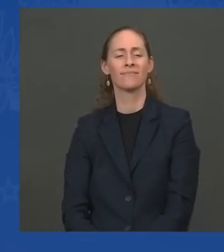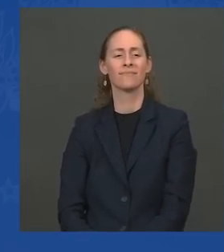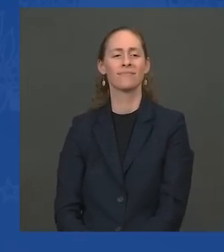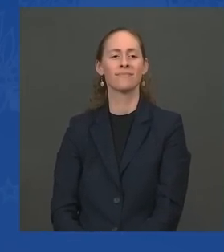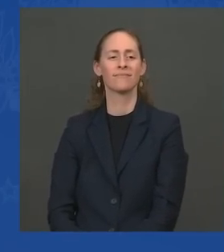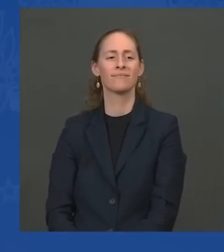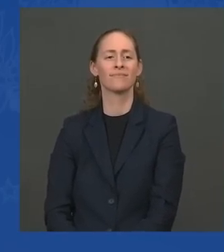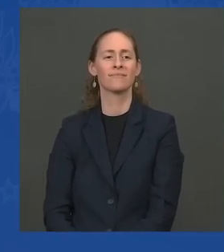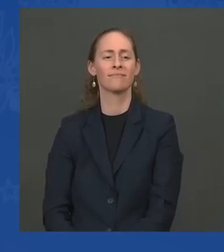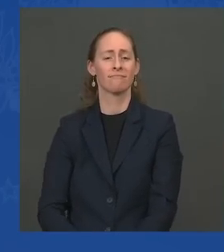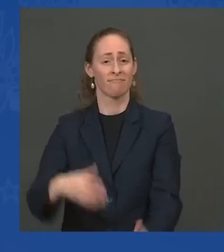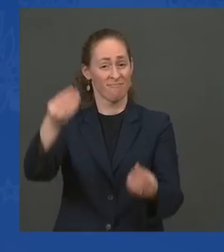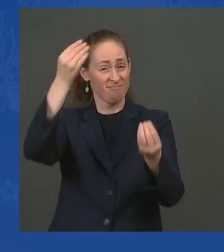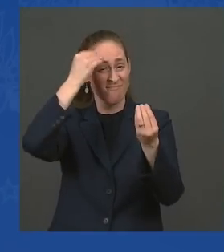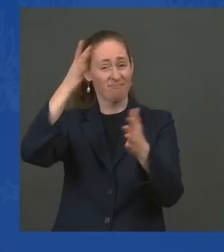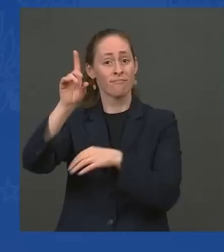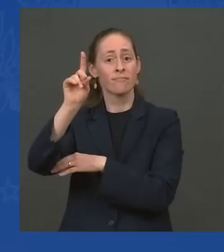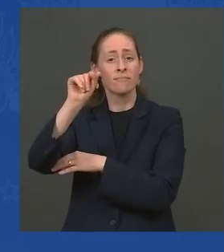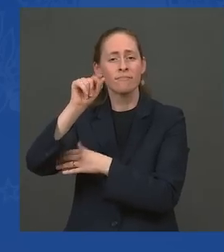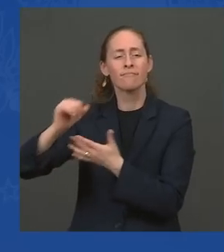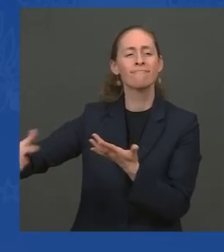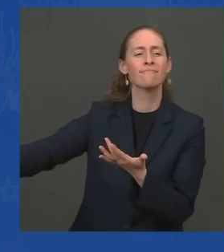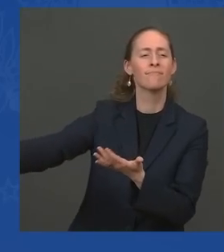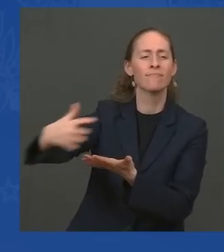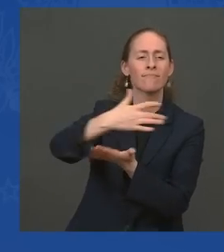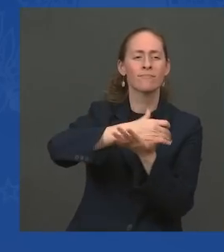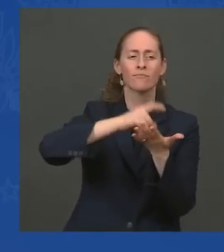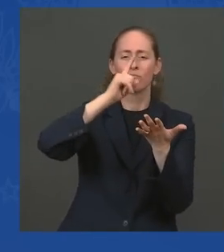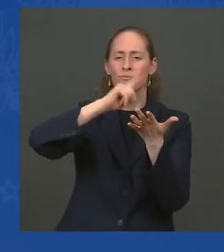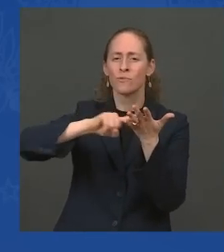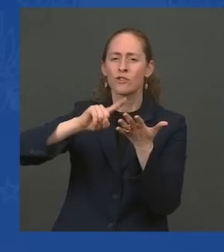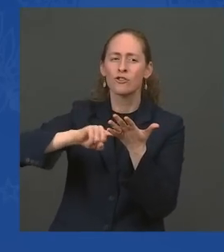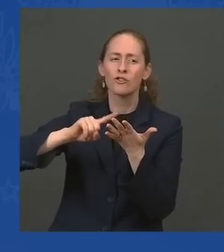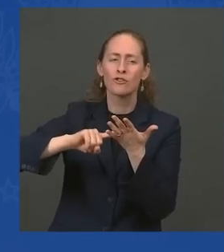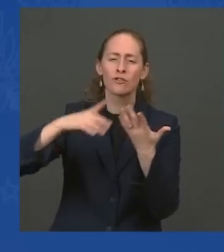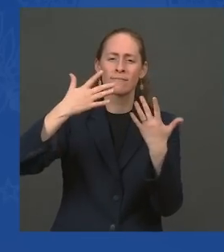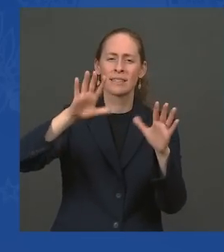by 56 percent the possibility of them going through -- all the way through 12 years of school